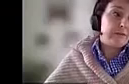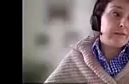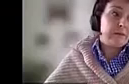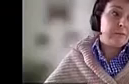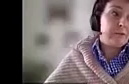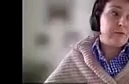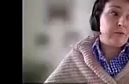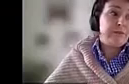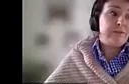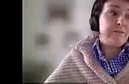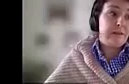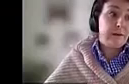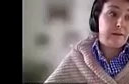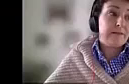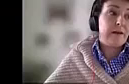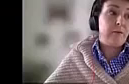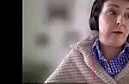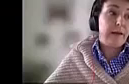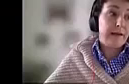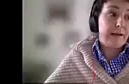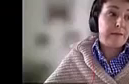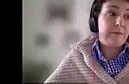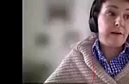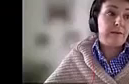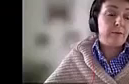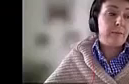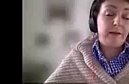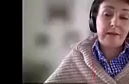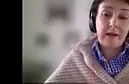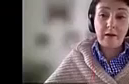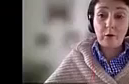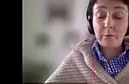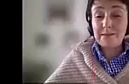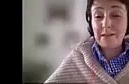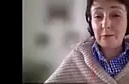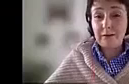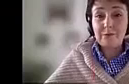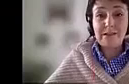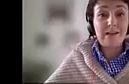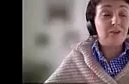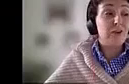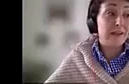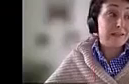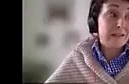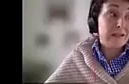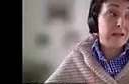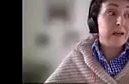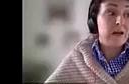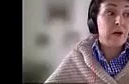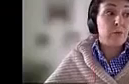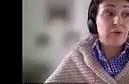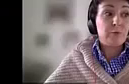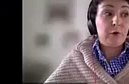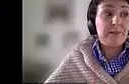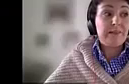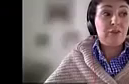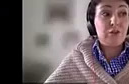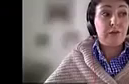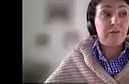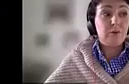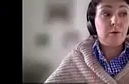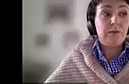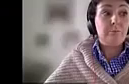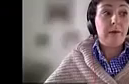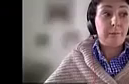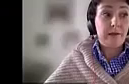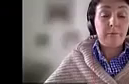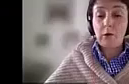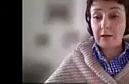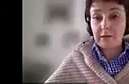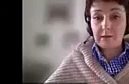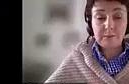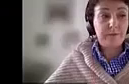ons, for example, shows that females are more likely to provide unpaid care up until around age 80, at which point we see a shift towards men being more